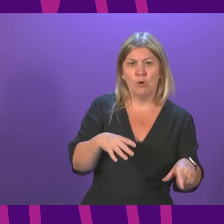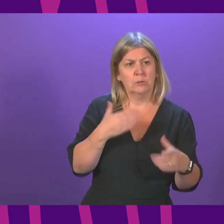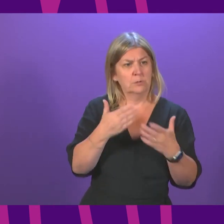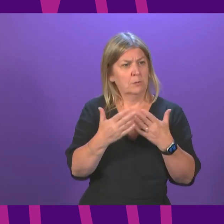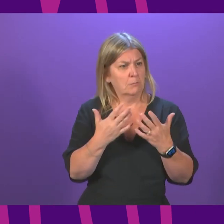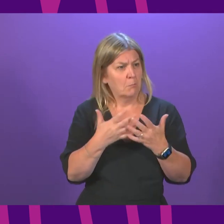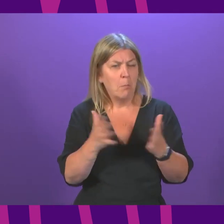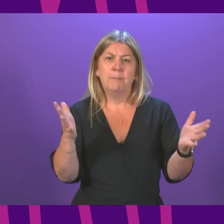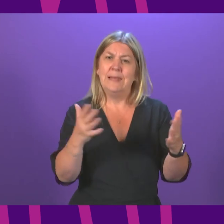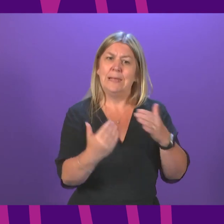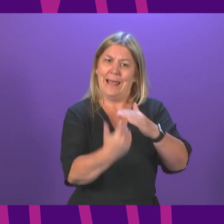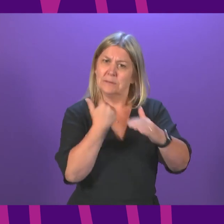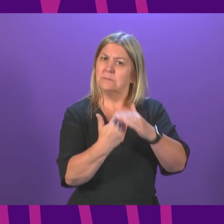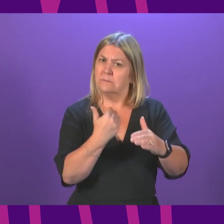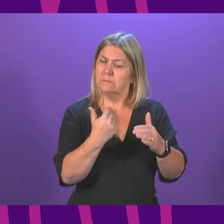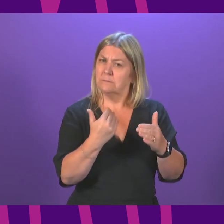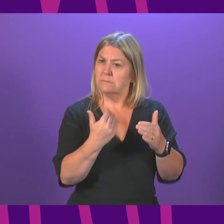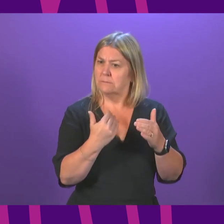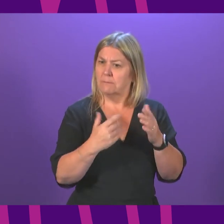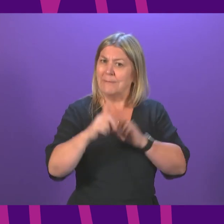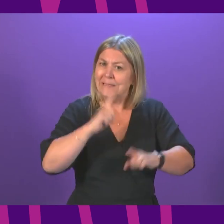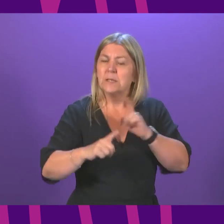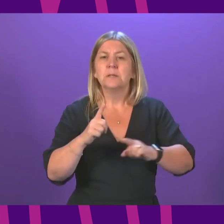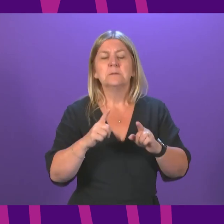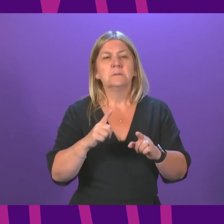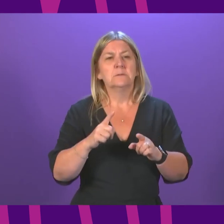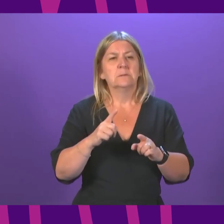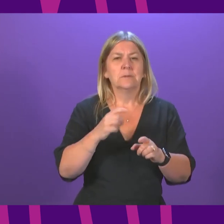has already agreed that we need greater co-ordination, integration and regulation of public transportation